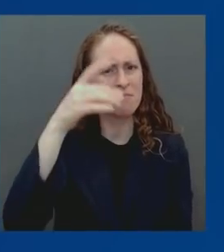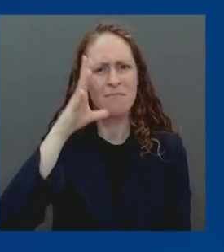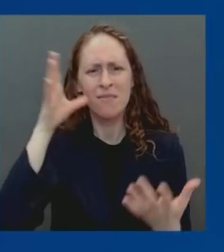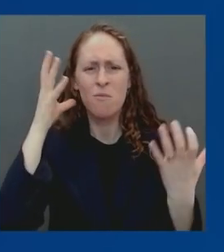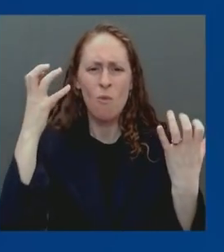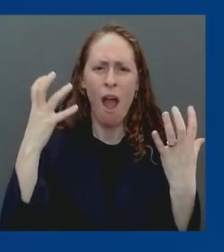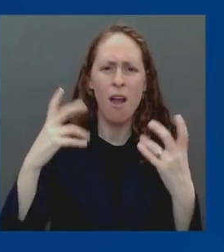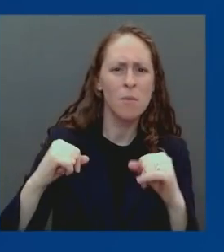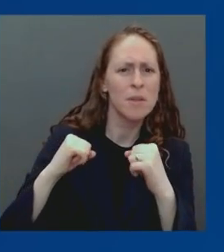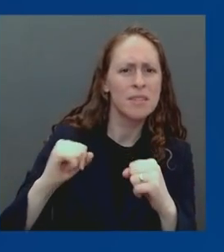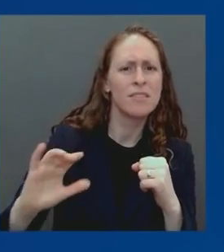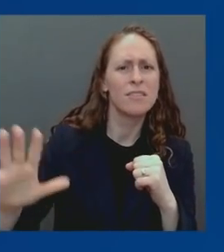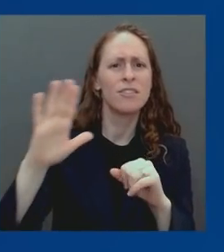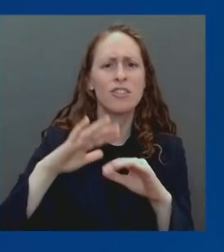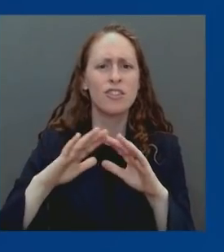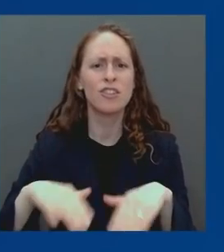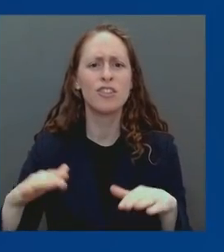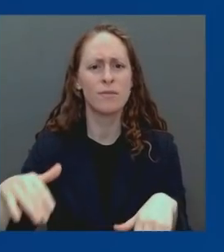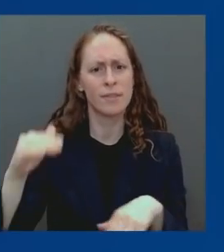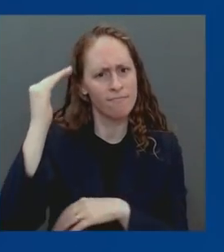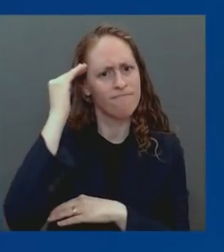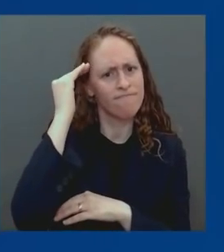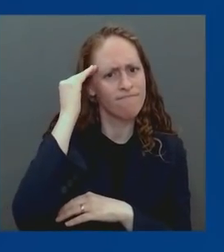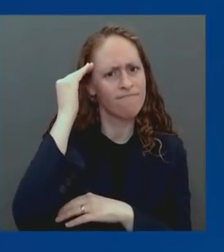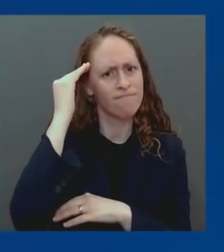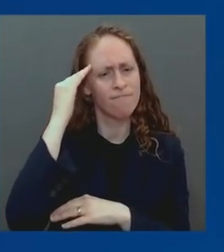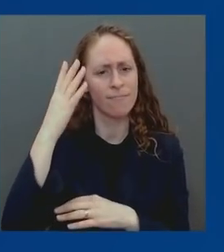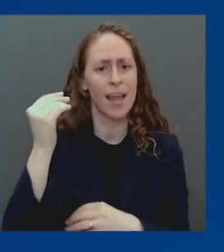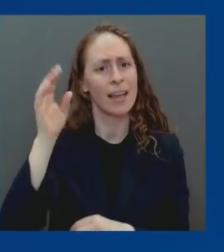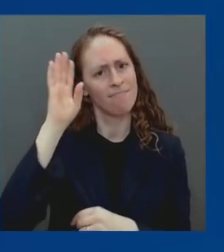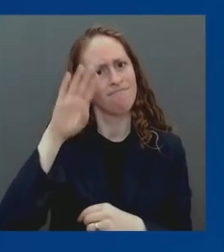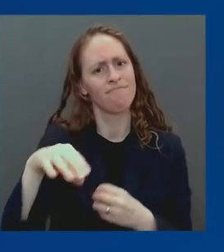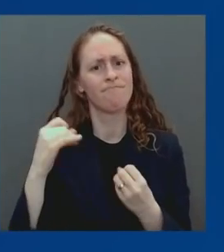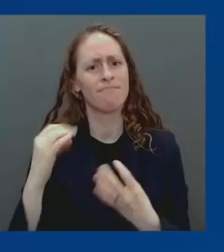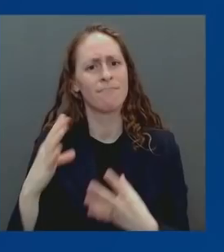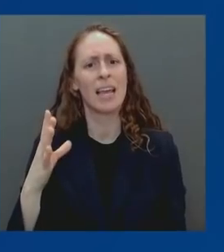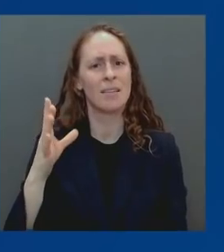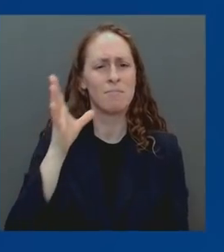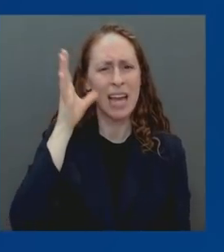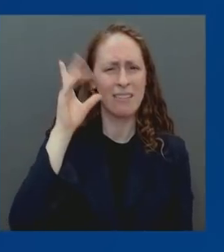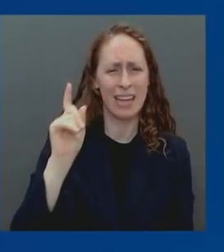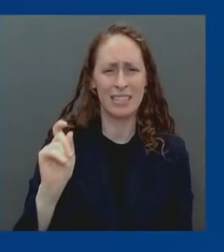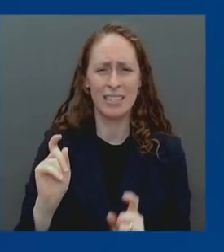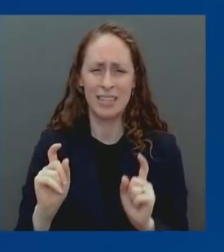to ensure all parents have access to the facts and information they need to make the right decision.